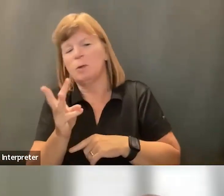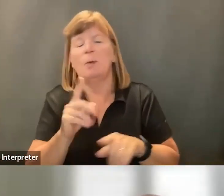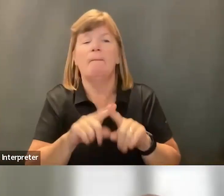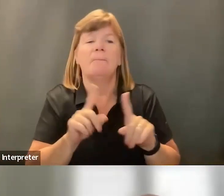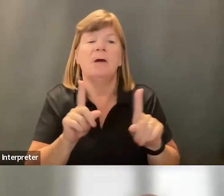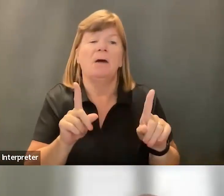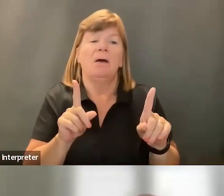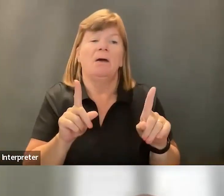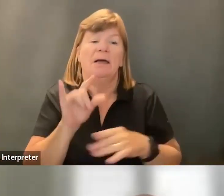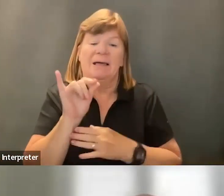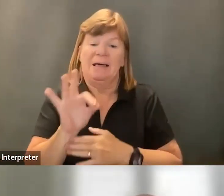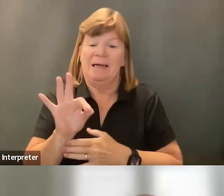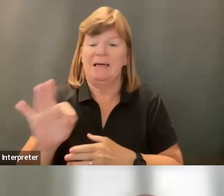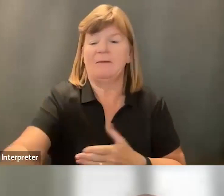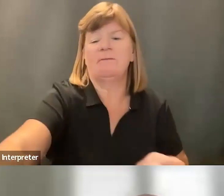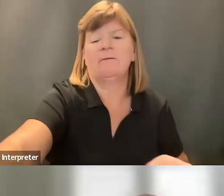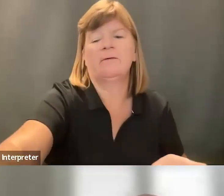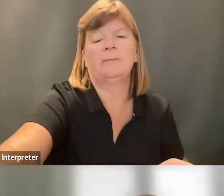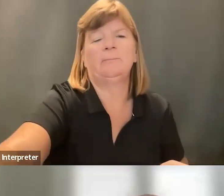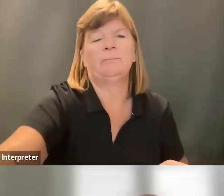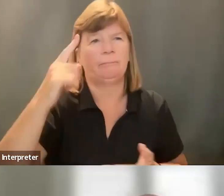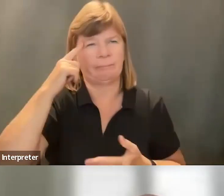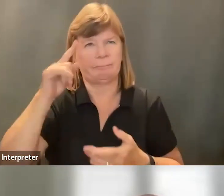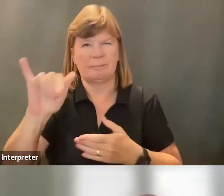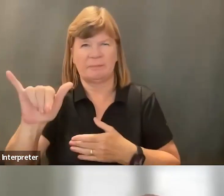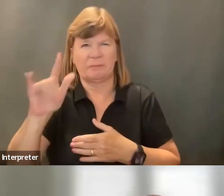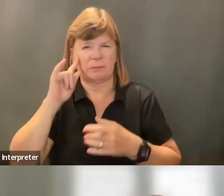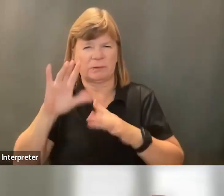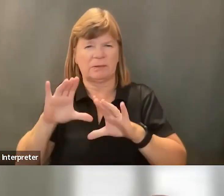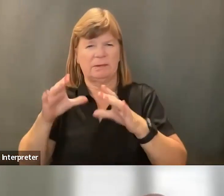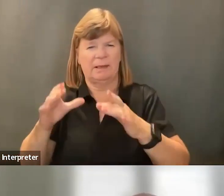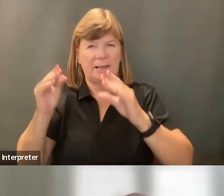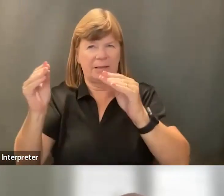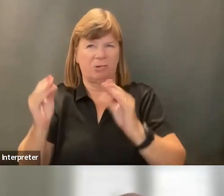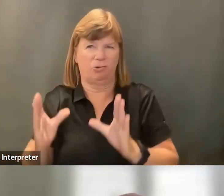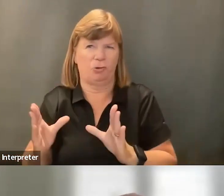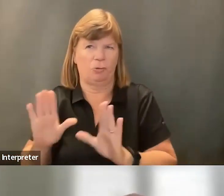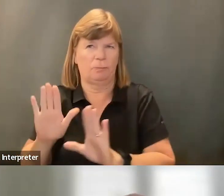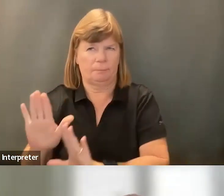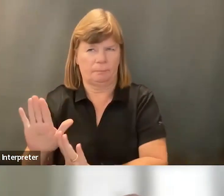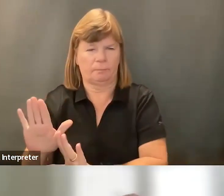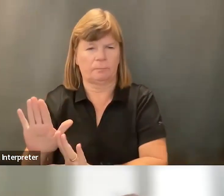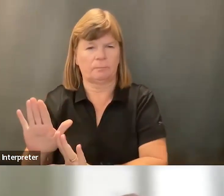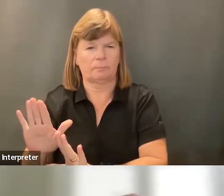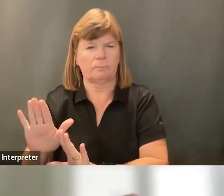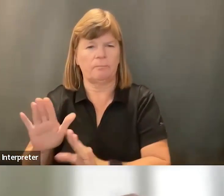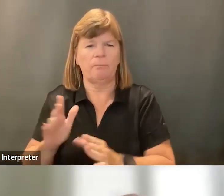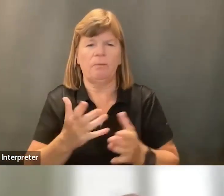if that if we're thinking about that for the classroom teacher you know what about intervention